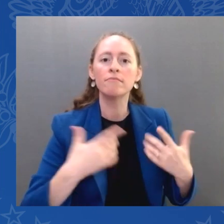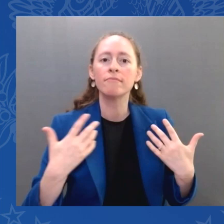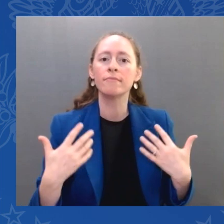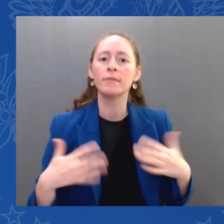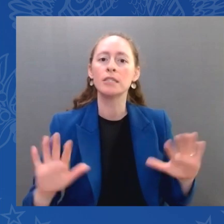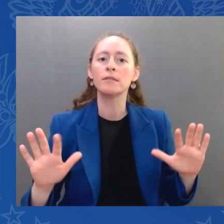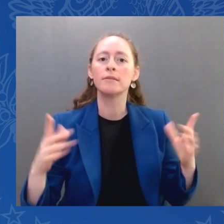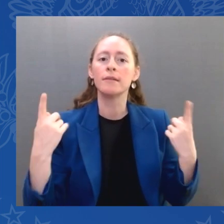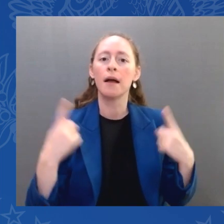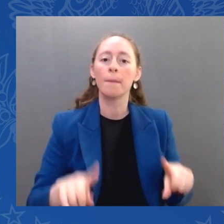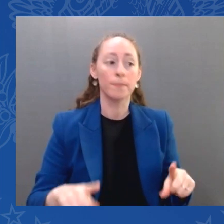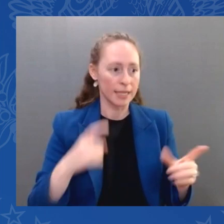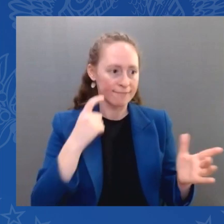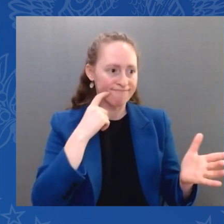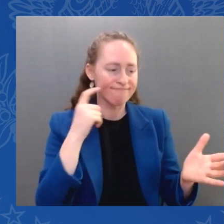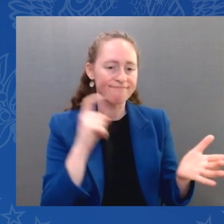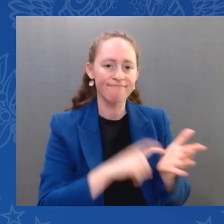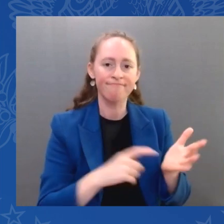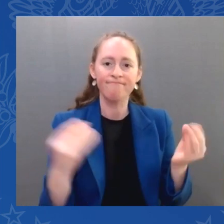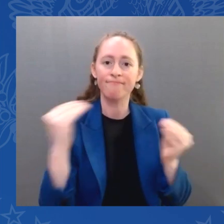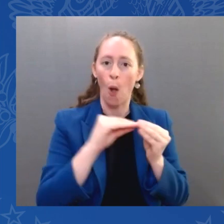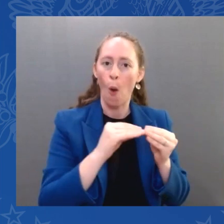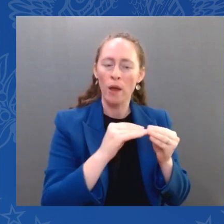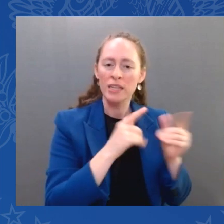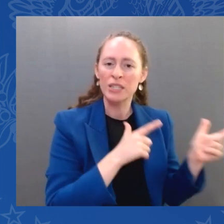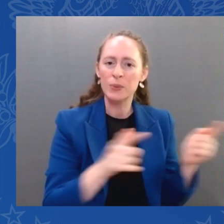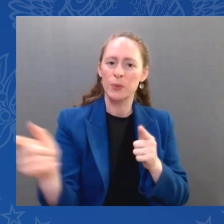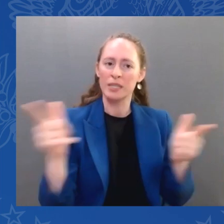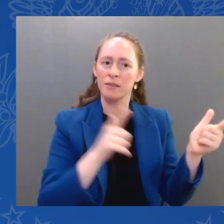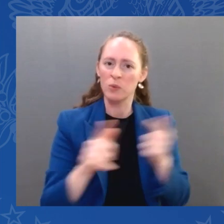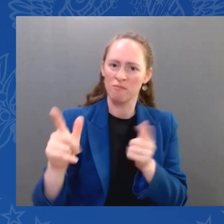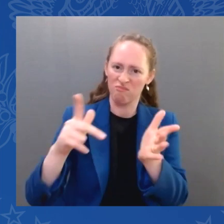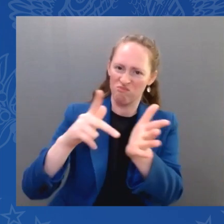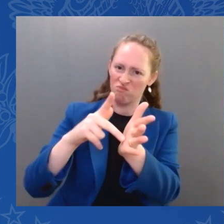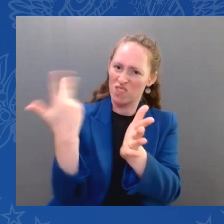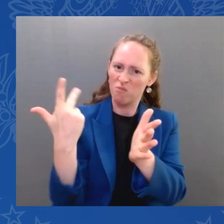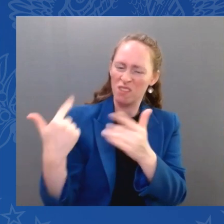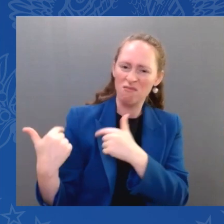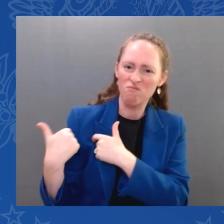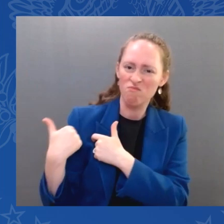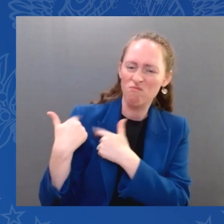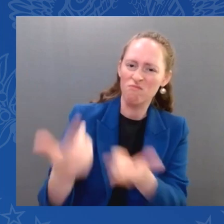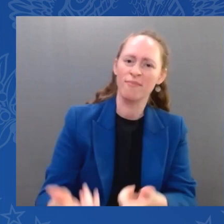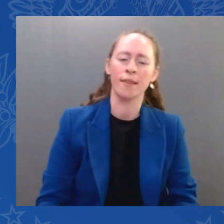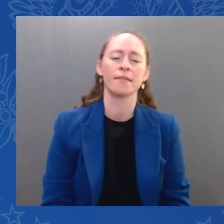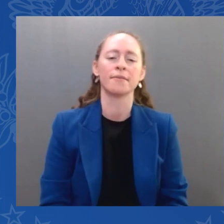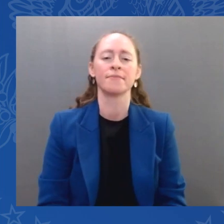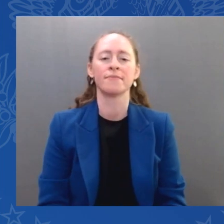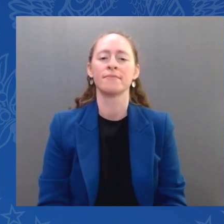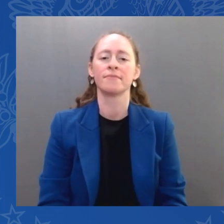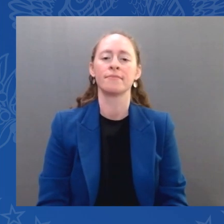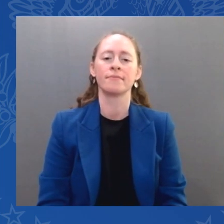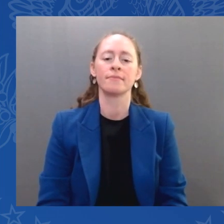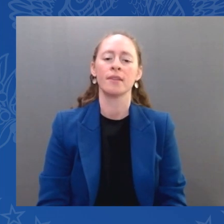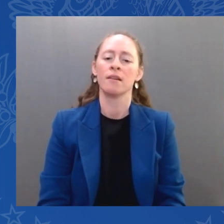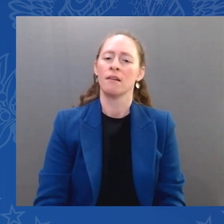They're the facts. I'm determined to ban these weapons again and high-capacity magazines -- that hold 30 rounds